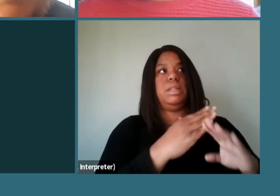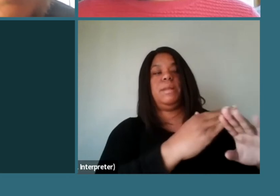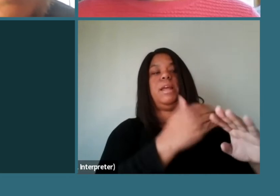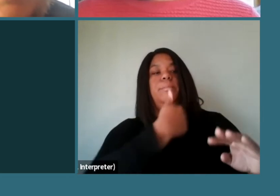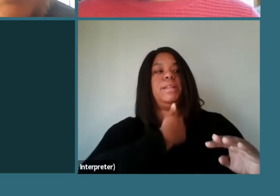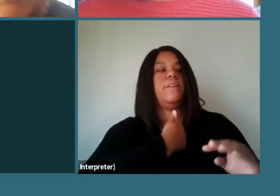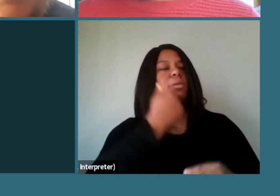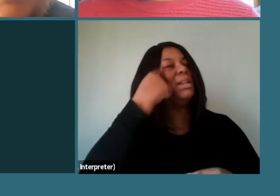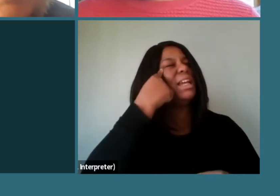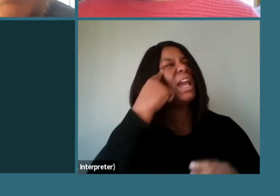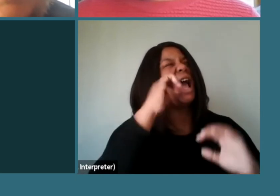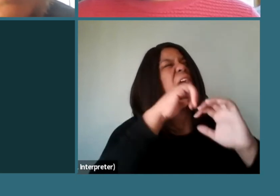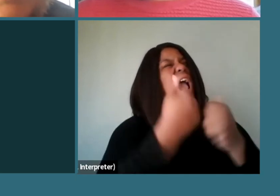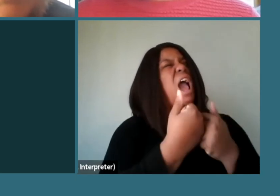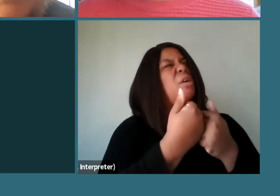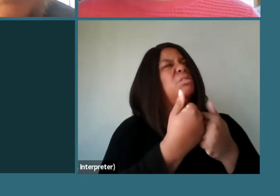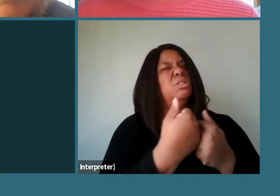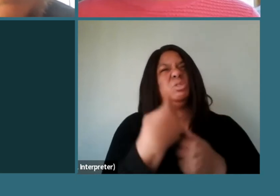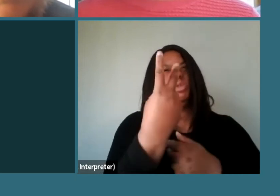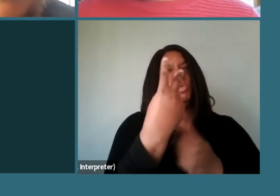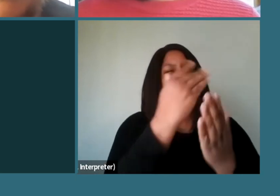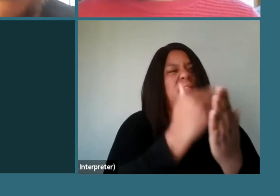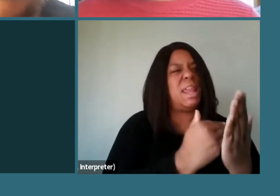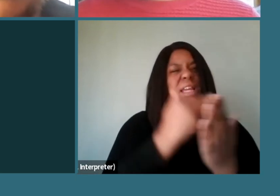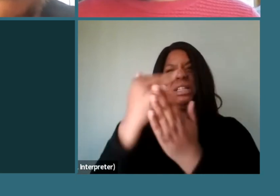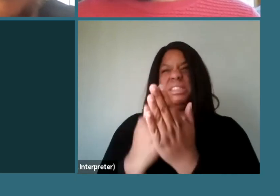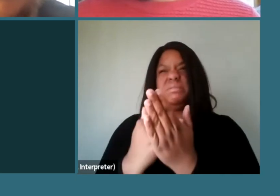well, how would I put these two lists together to make a description?